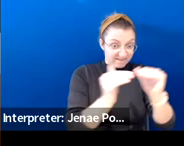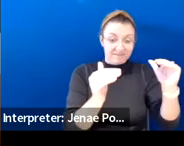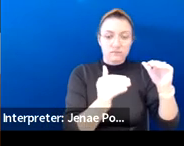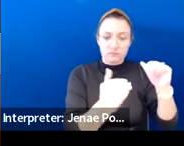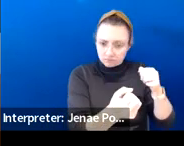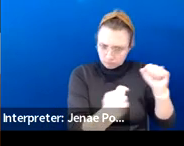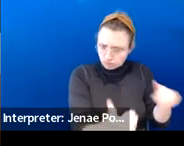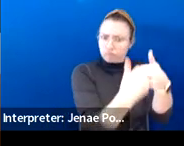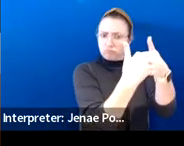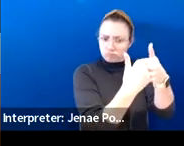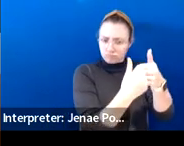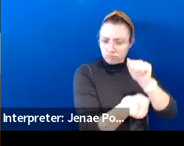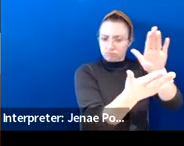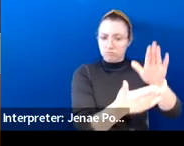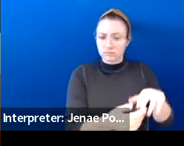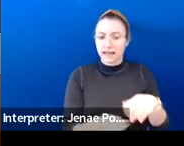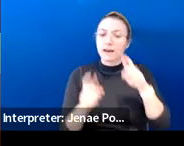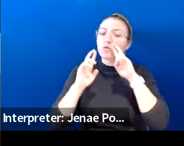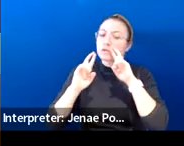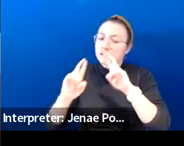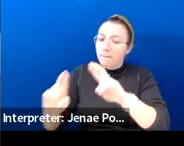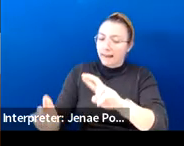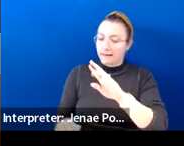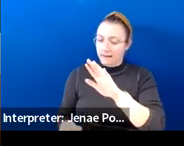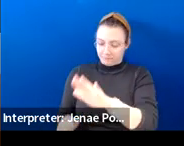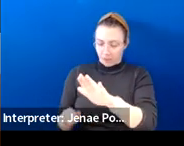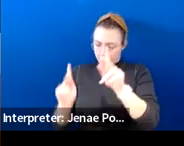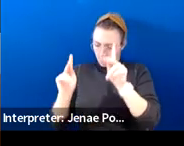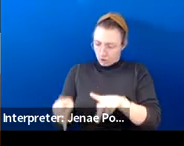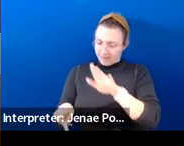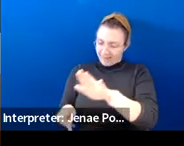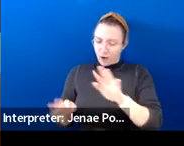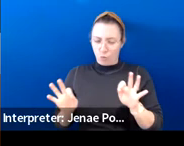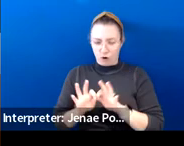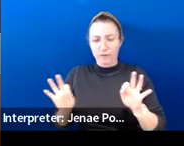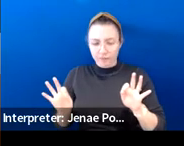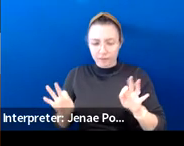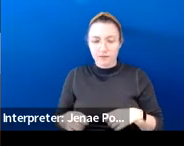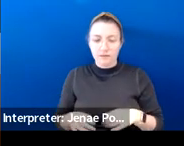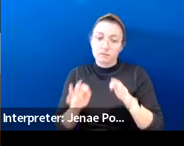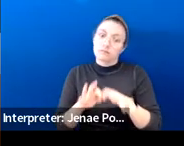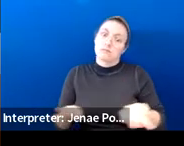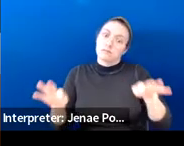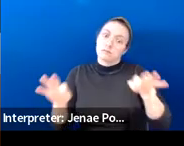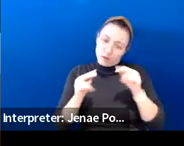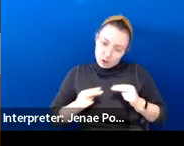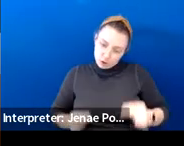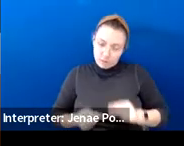the inherent dignity and worth of a person. The importance of human relationships integrity and competence.